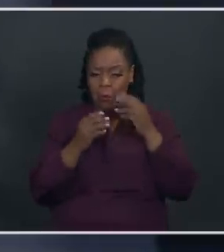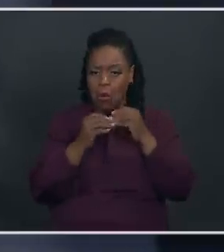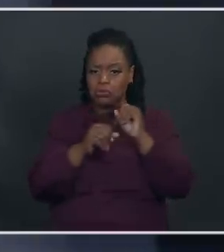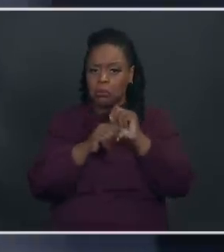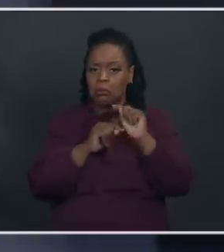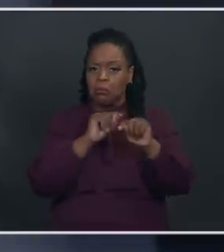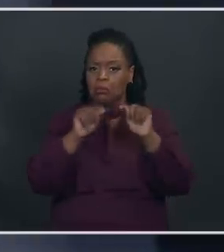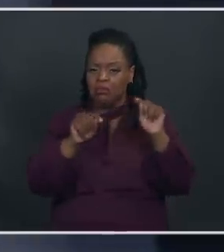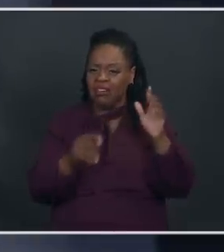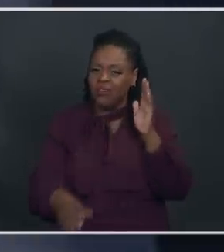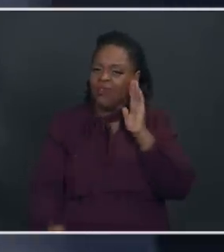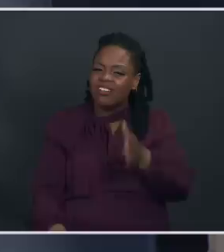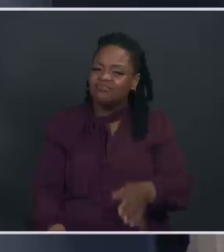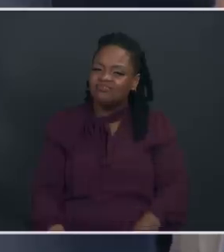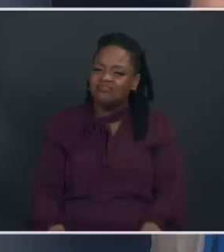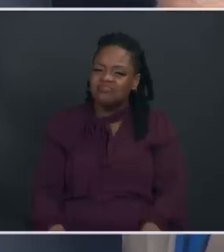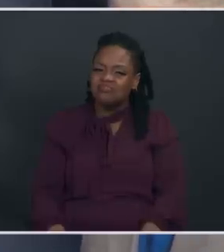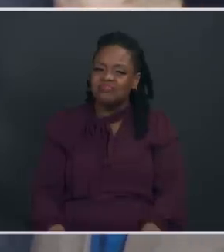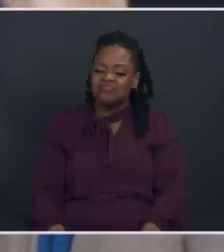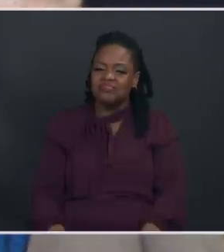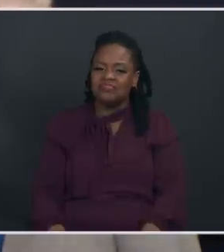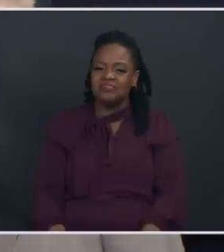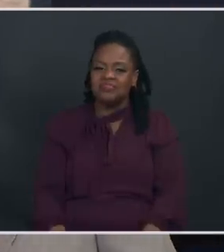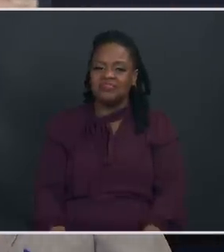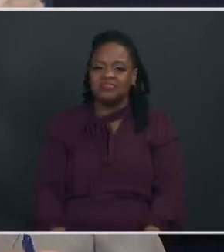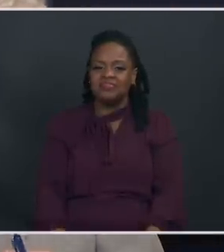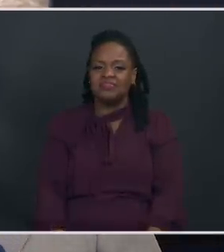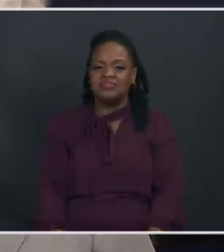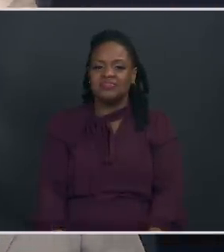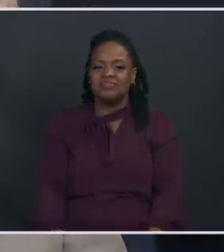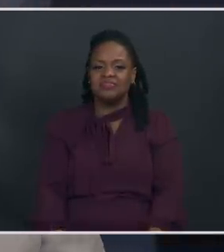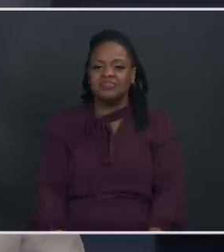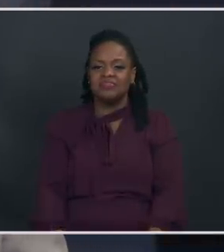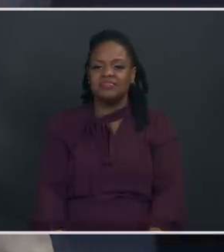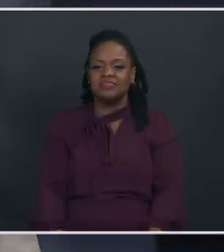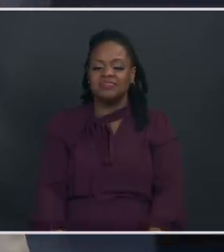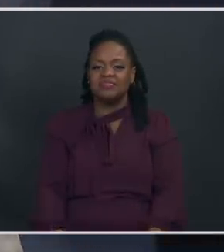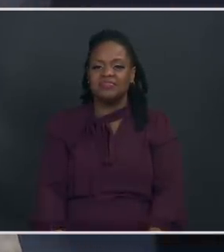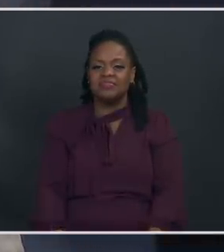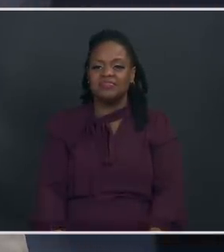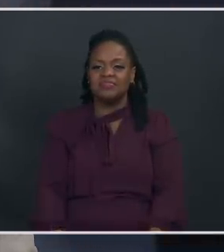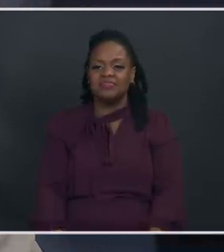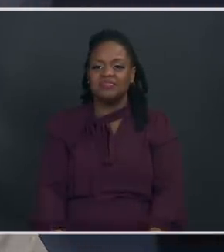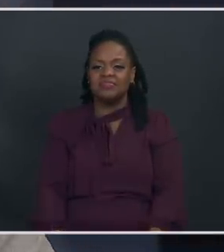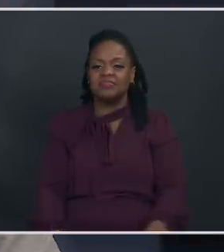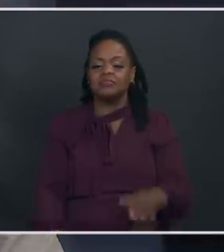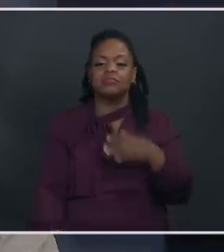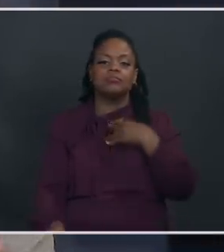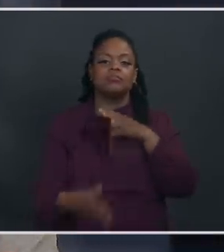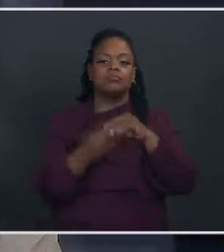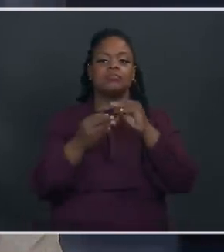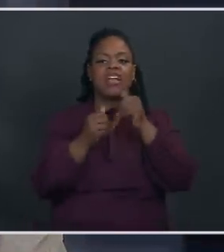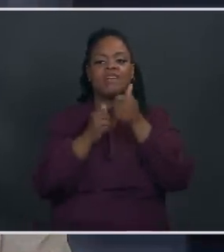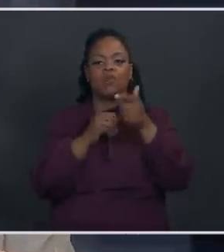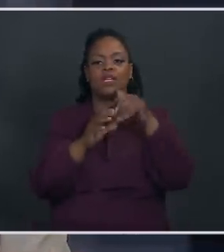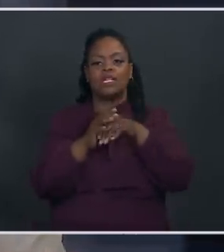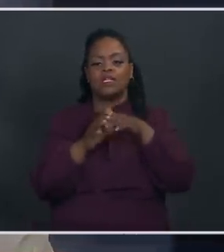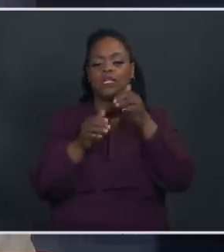Administrator Mccarthy: Could I just add by pointing out a couple of things in the executive order that I want you to just call to your attention?